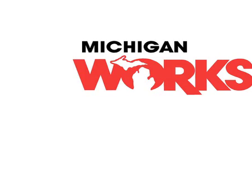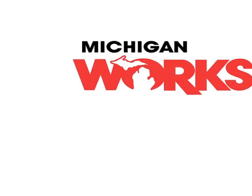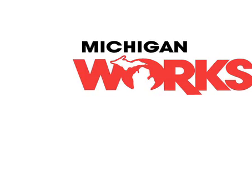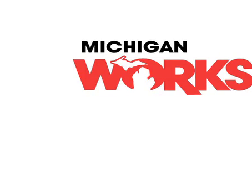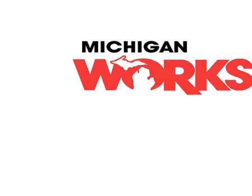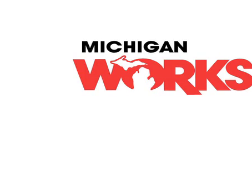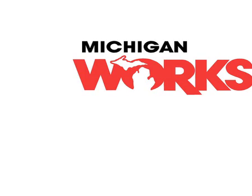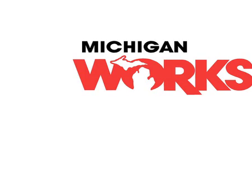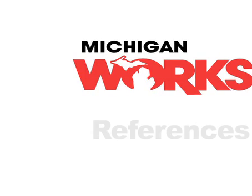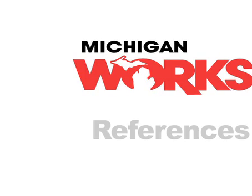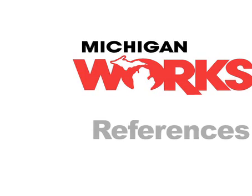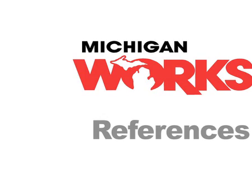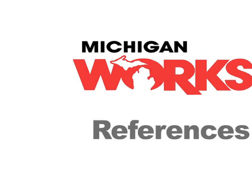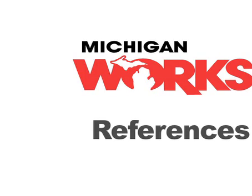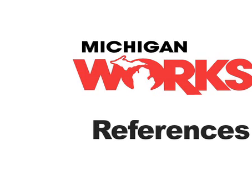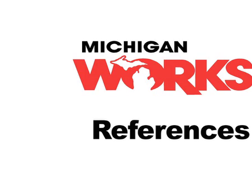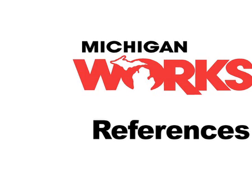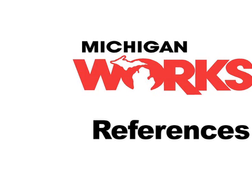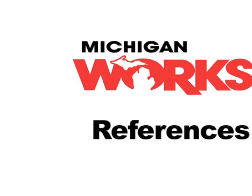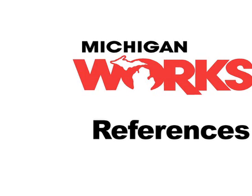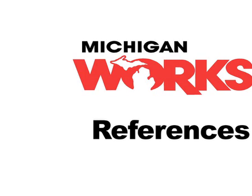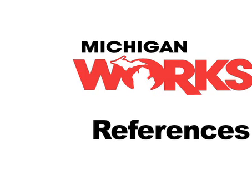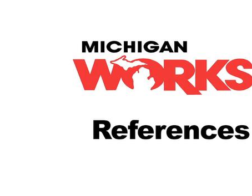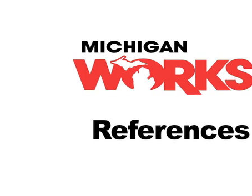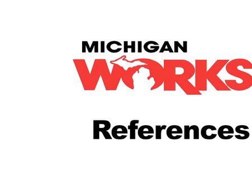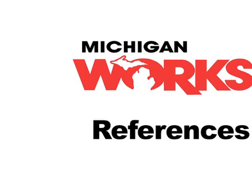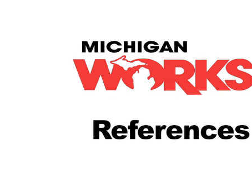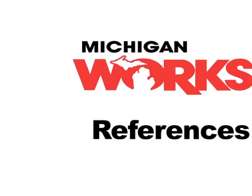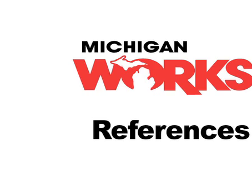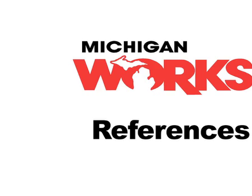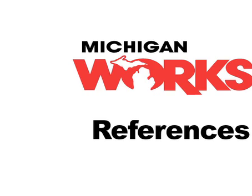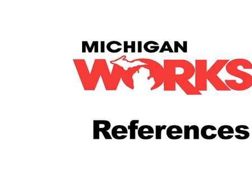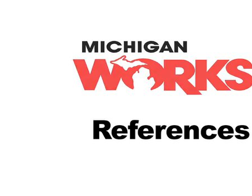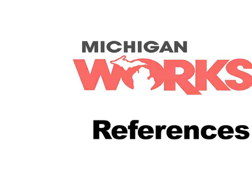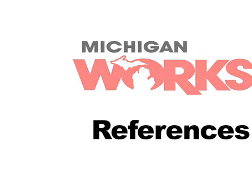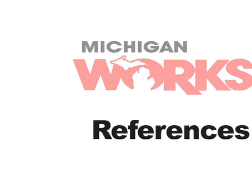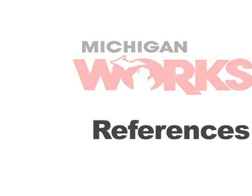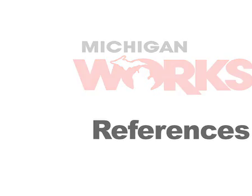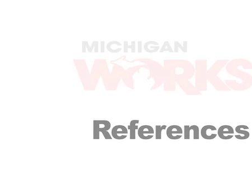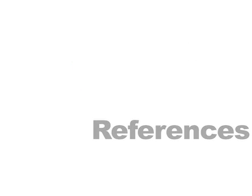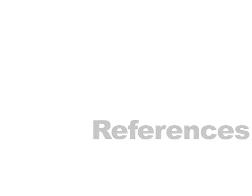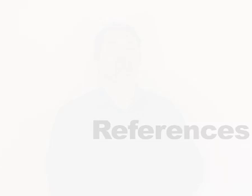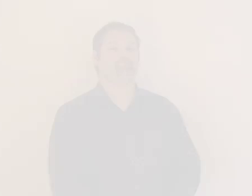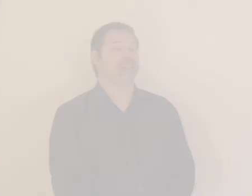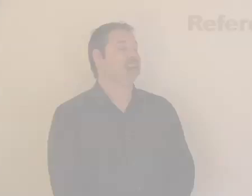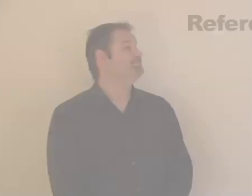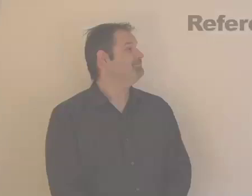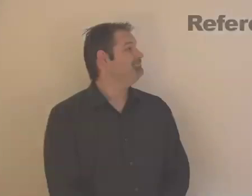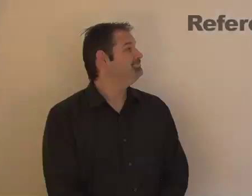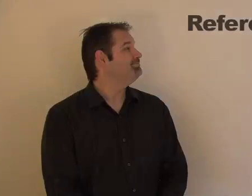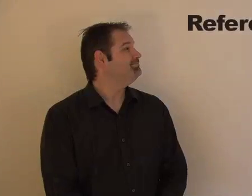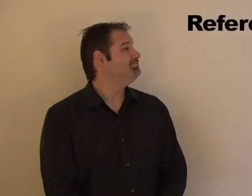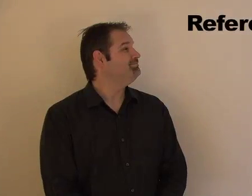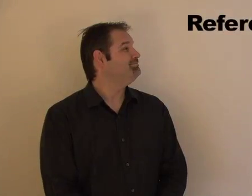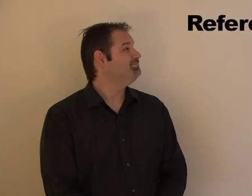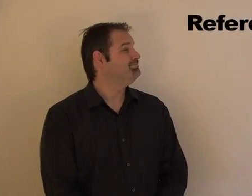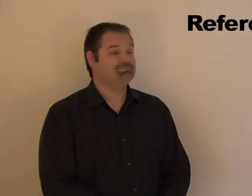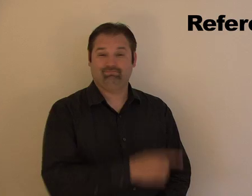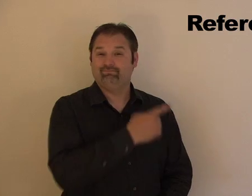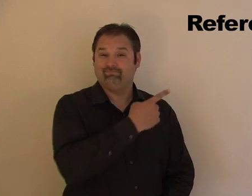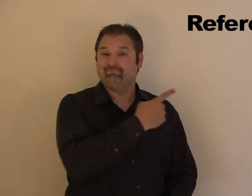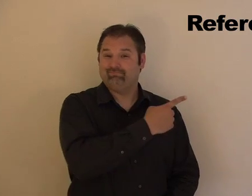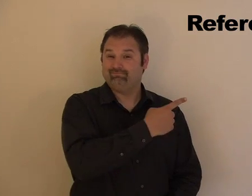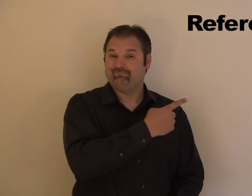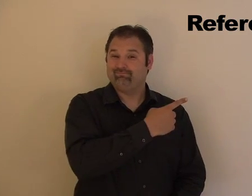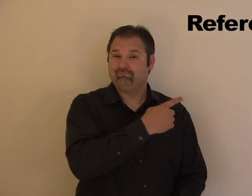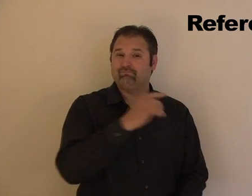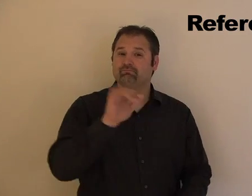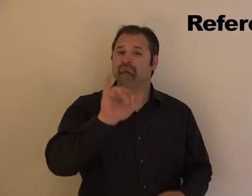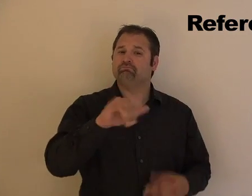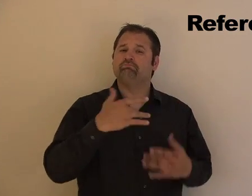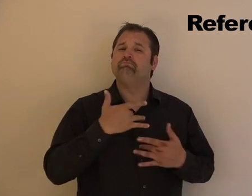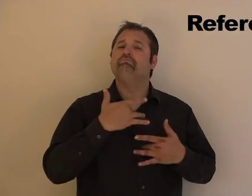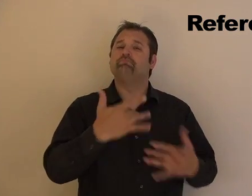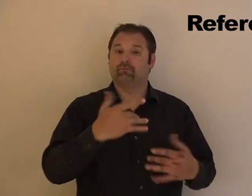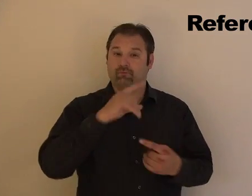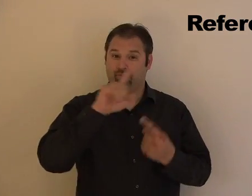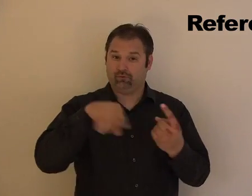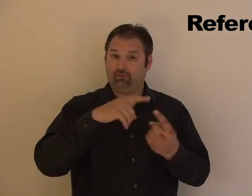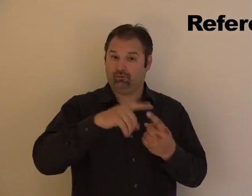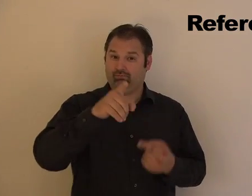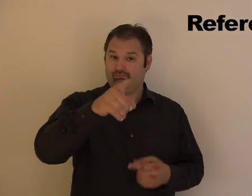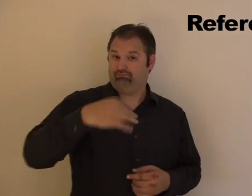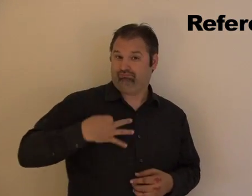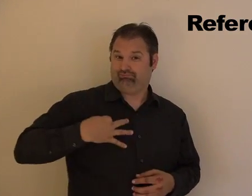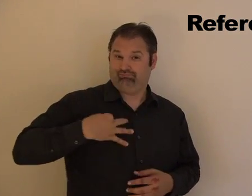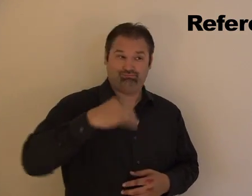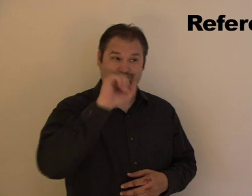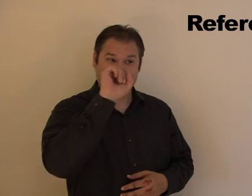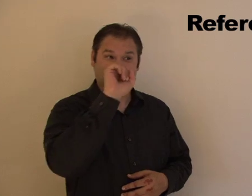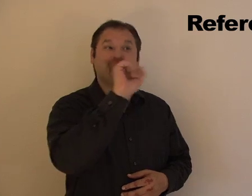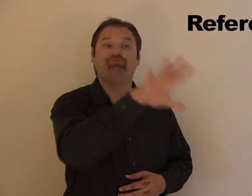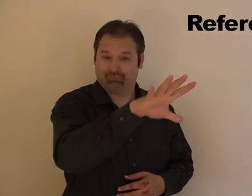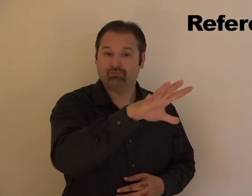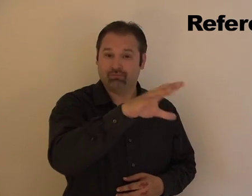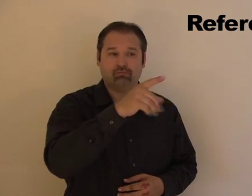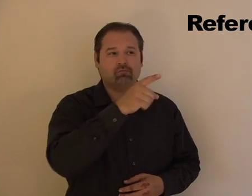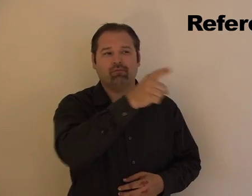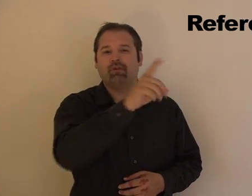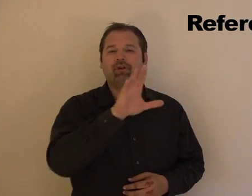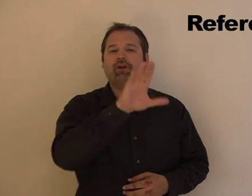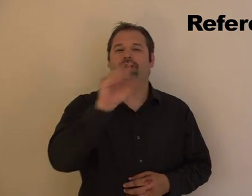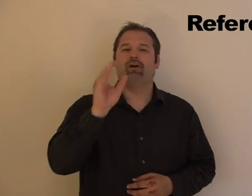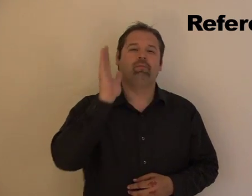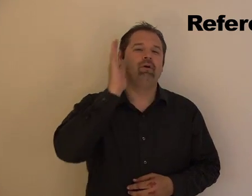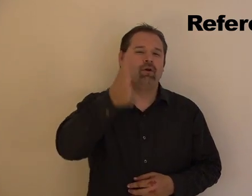Usually when applying for a job the employer will ask if you have any references.